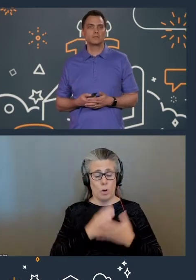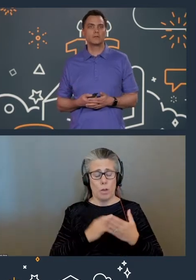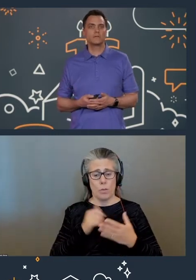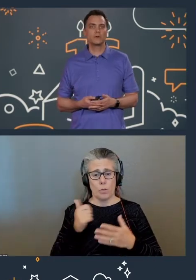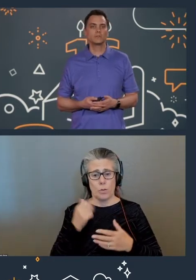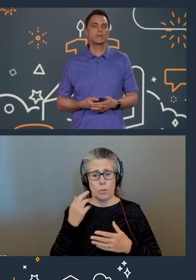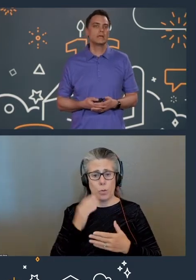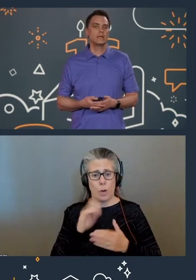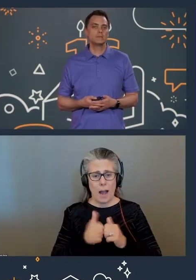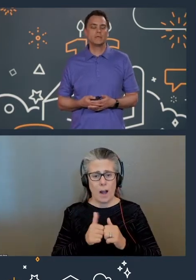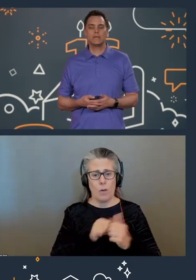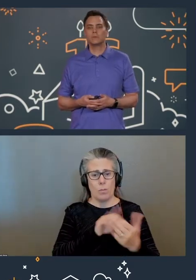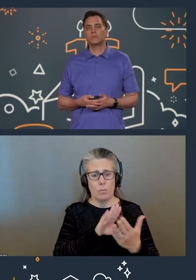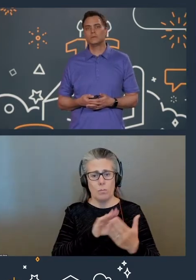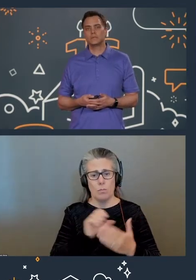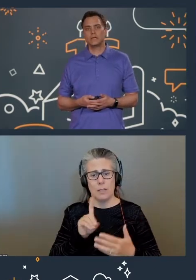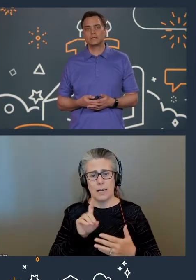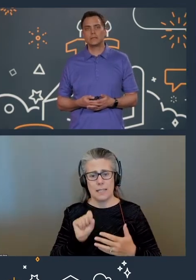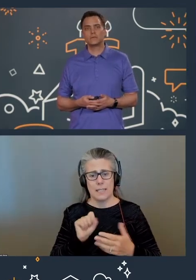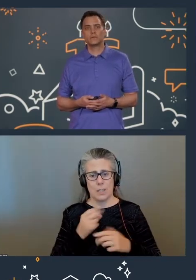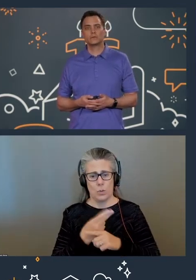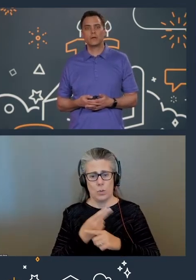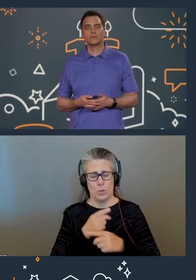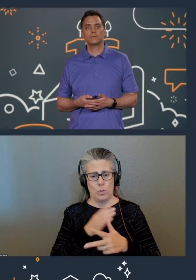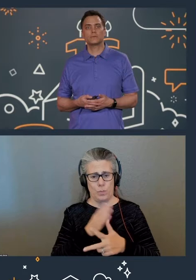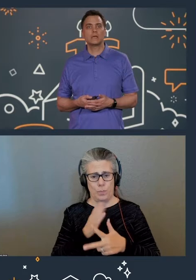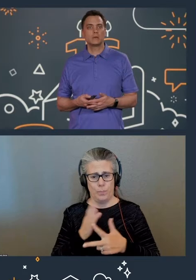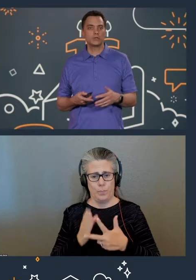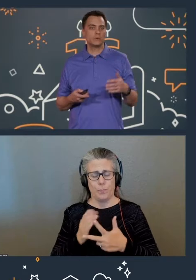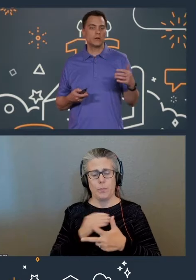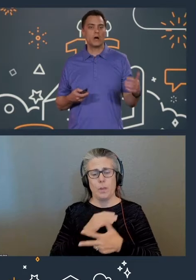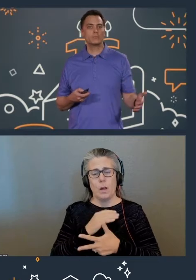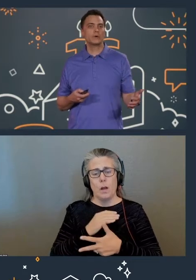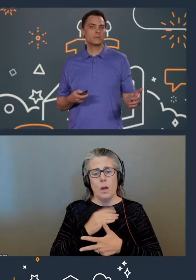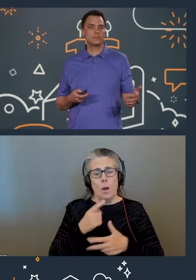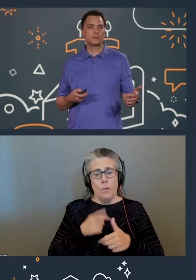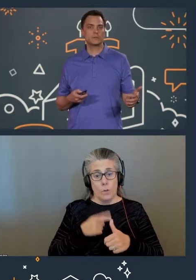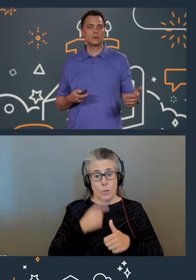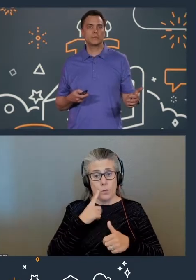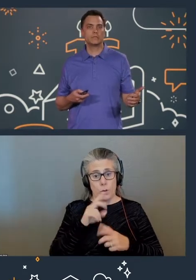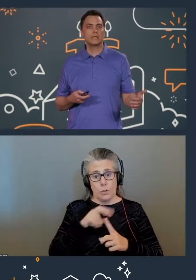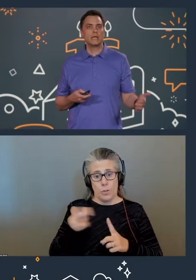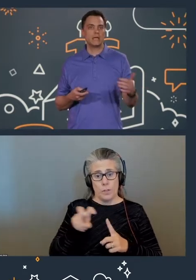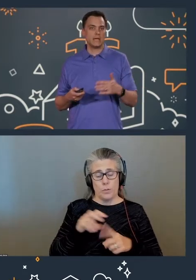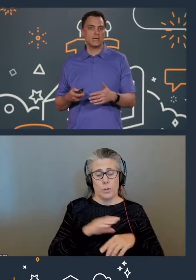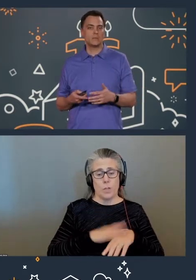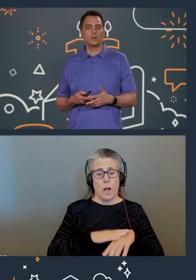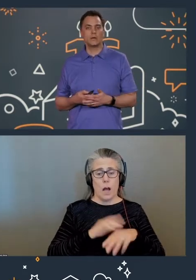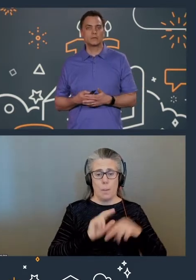So, the first is being able to use DataSync for transfers between on-premises storage and AWS.